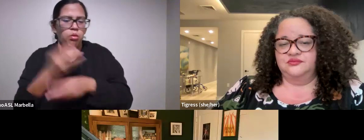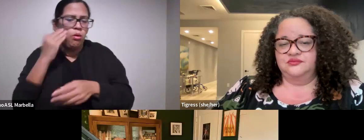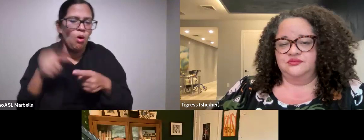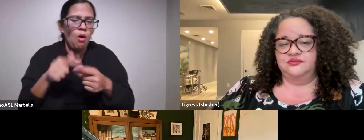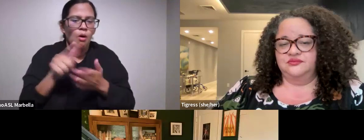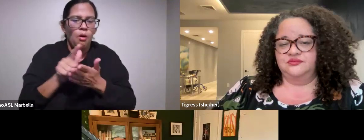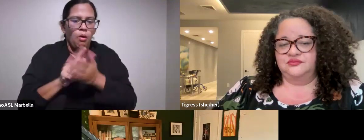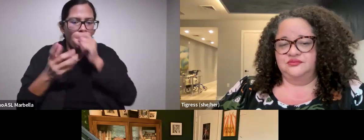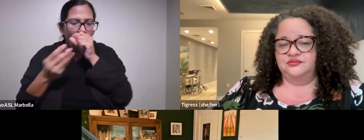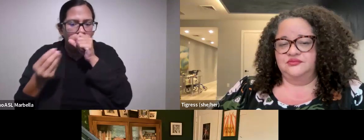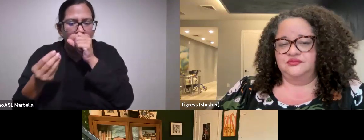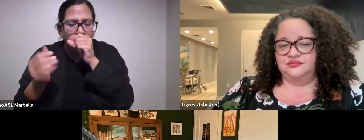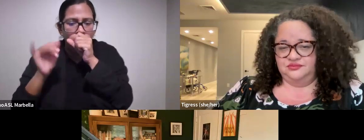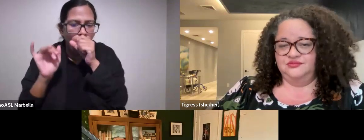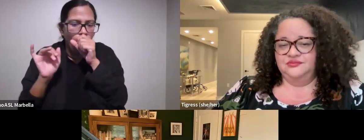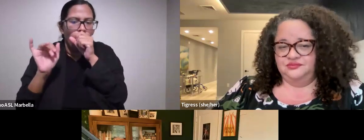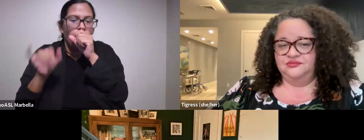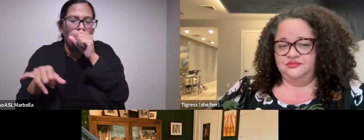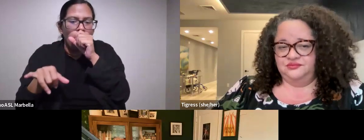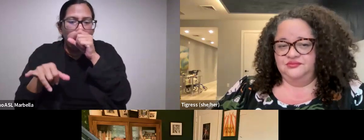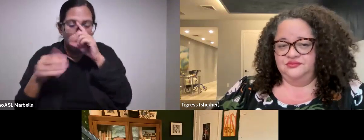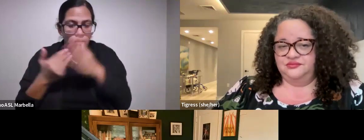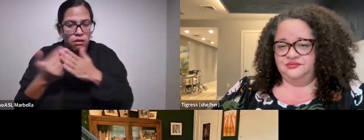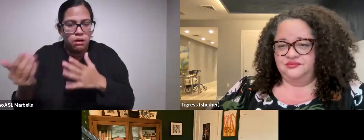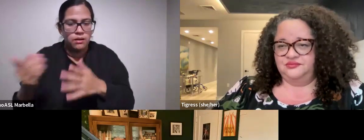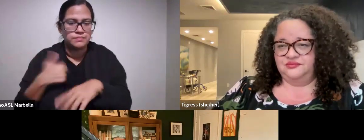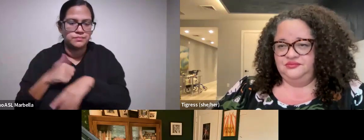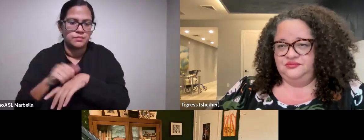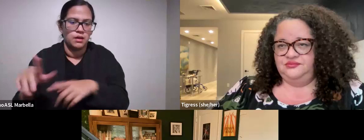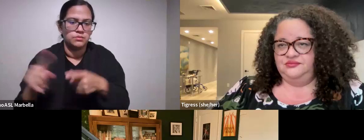I send them to Flare, which is sort of the legal arm of the movement,